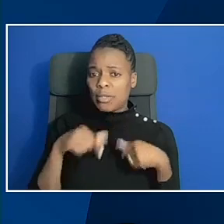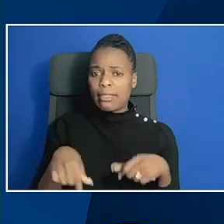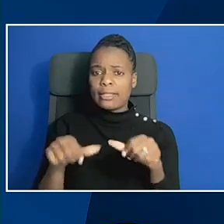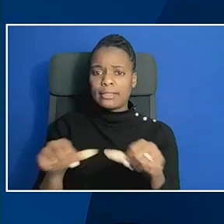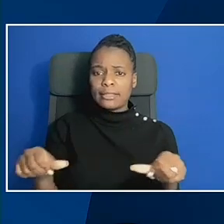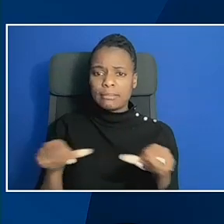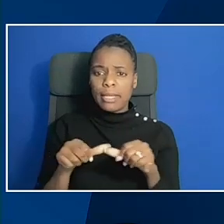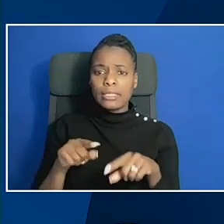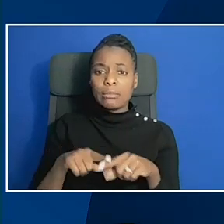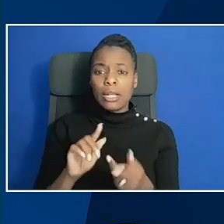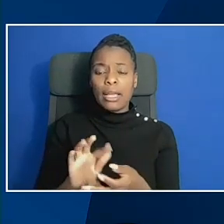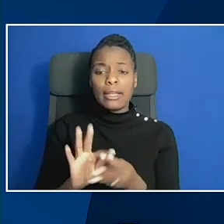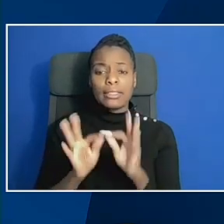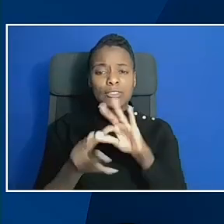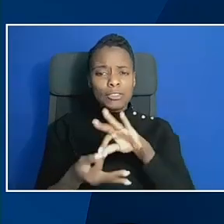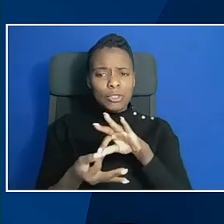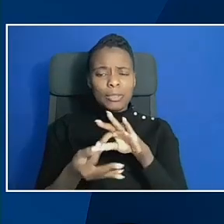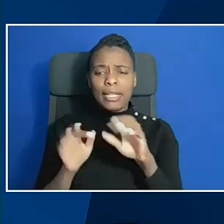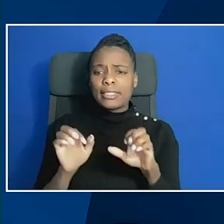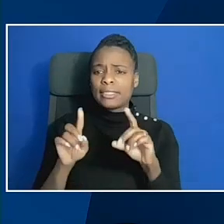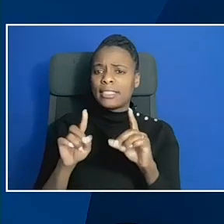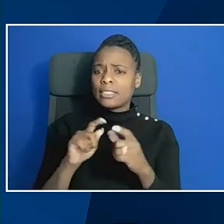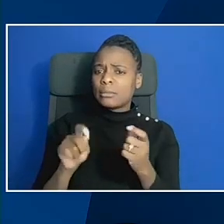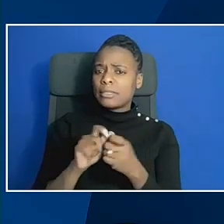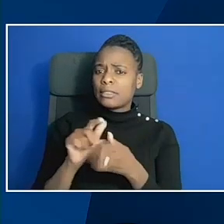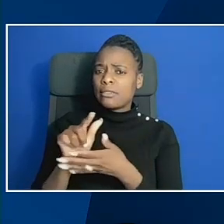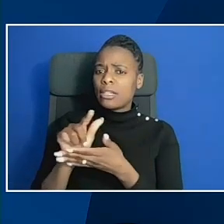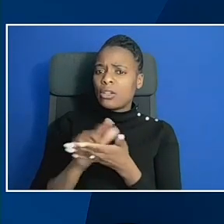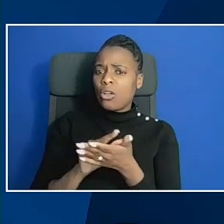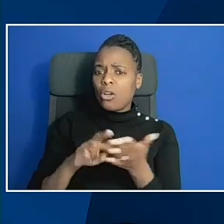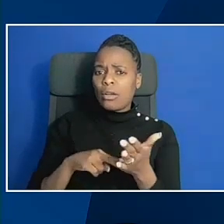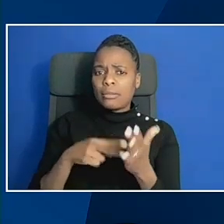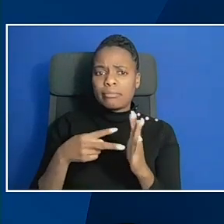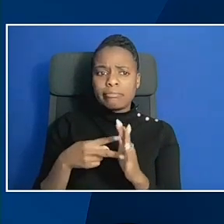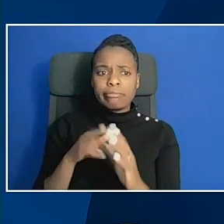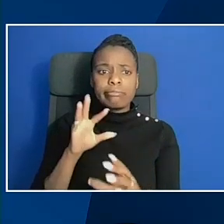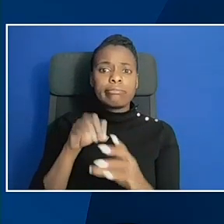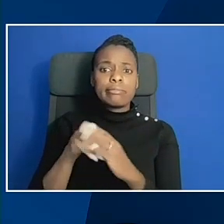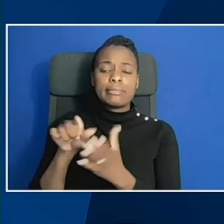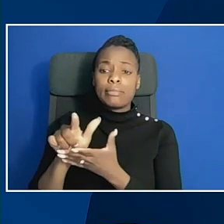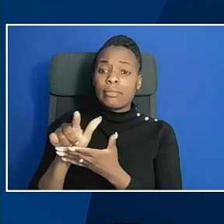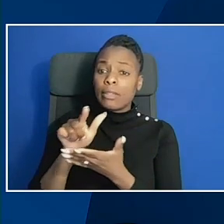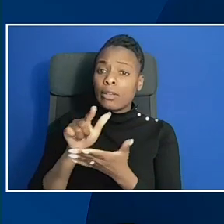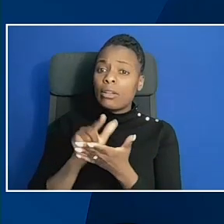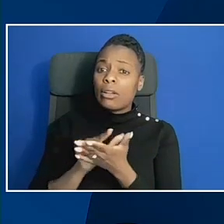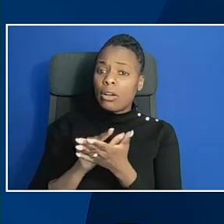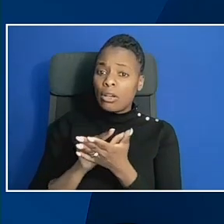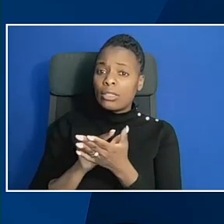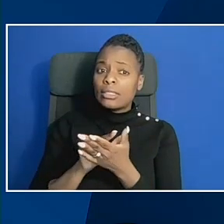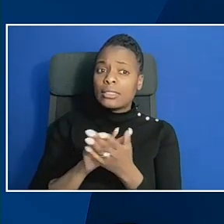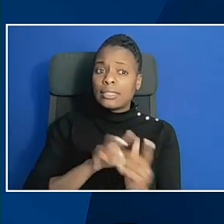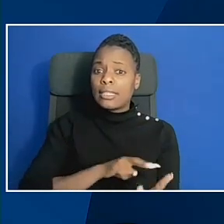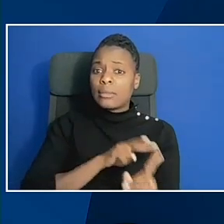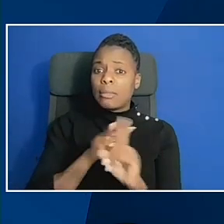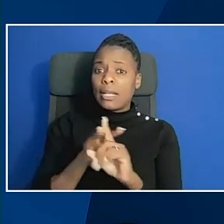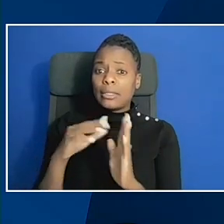education-specific laws as like, I mean, it could apply- it could involve laws that apply to students, teachers, public